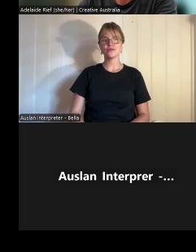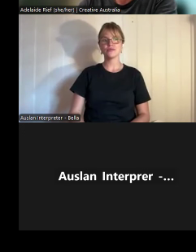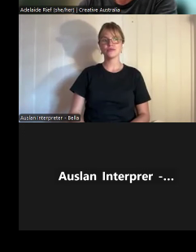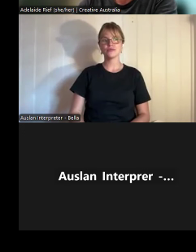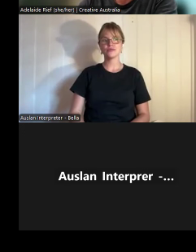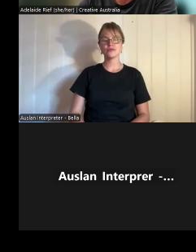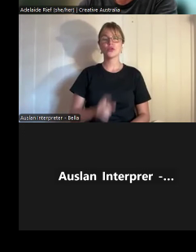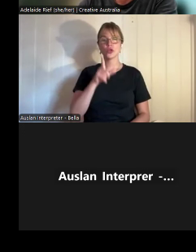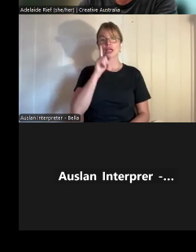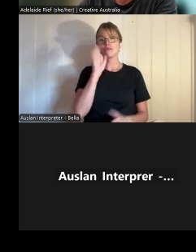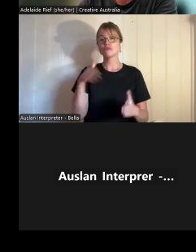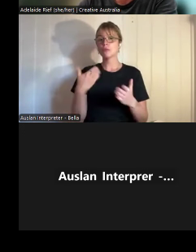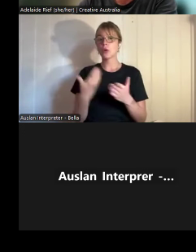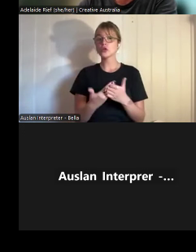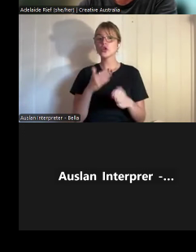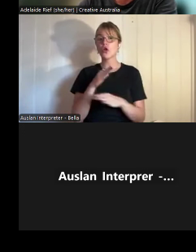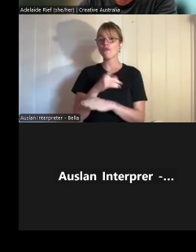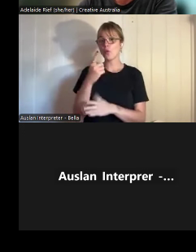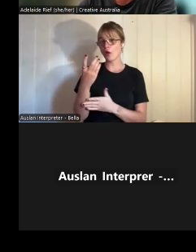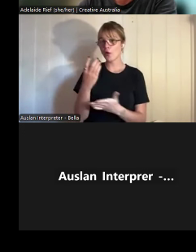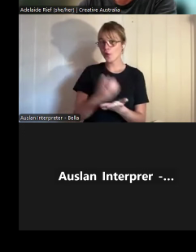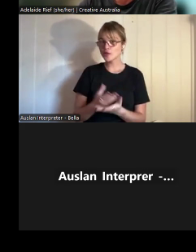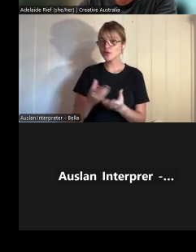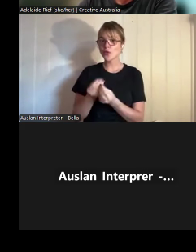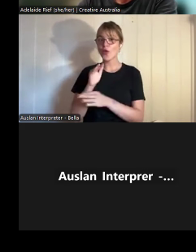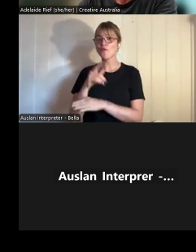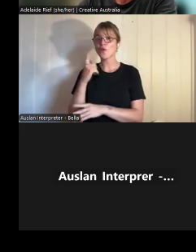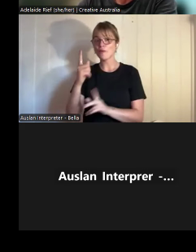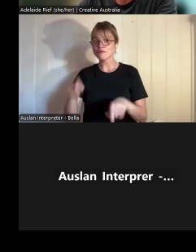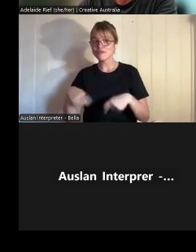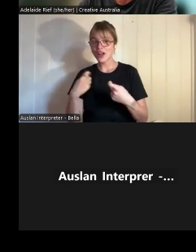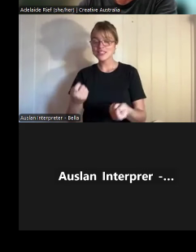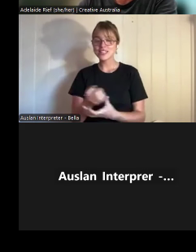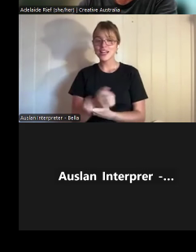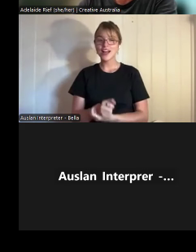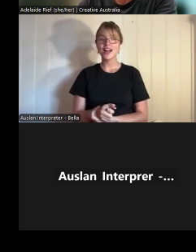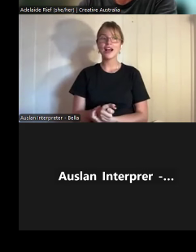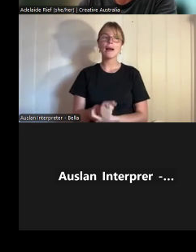propose to do more than one course with more than one provider. So as long as it's with one of these